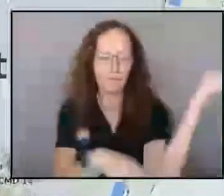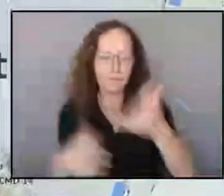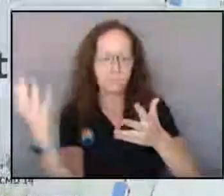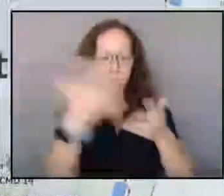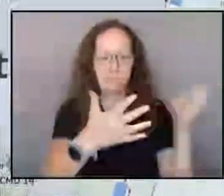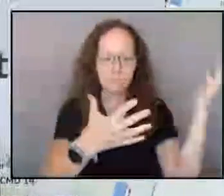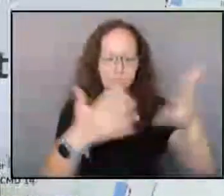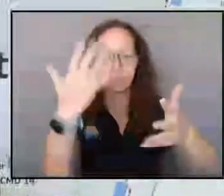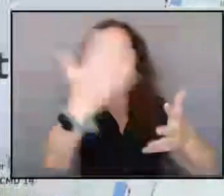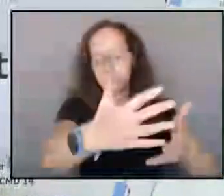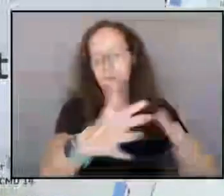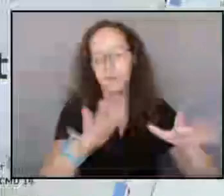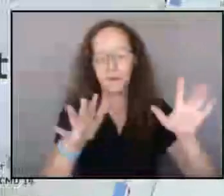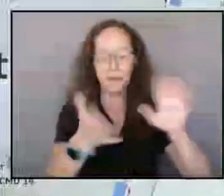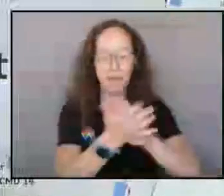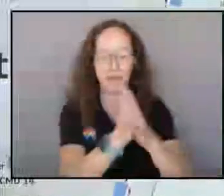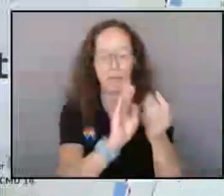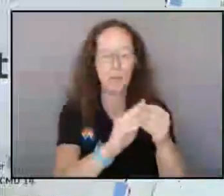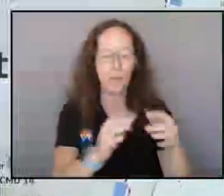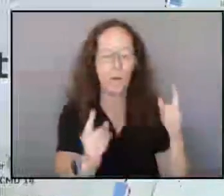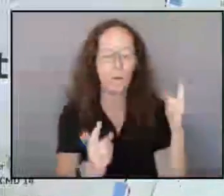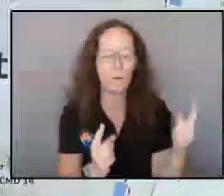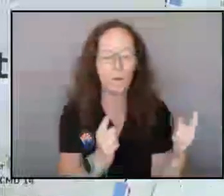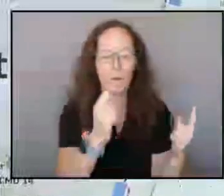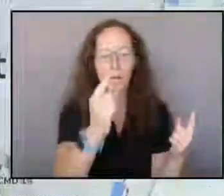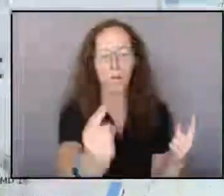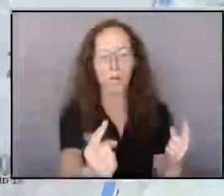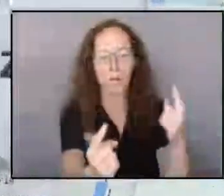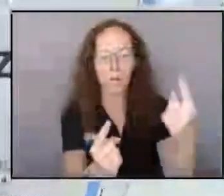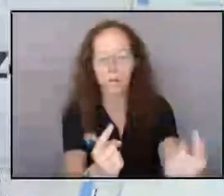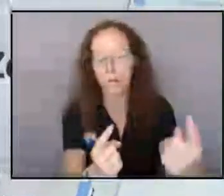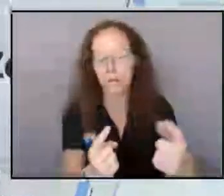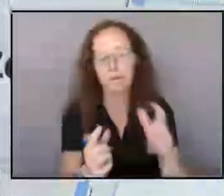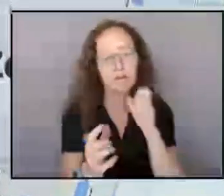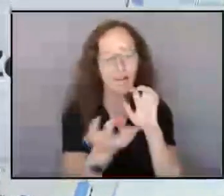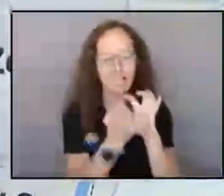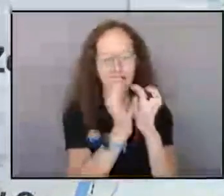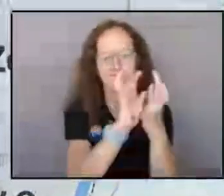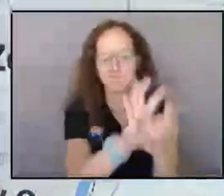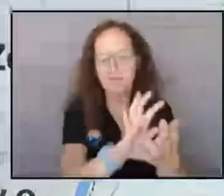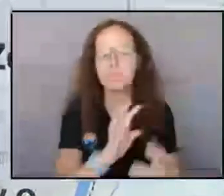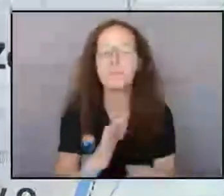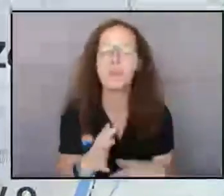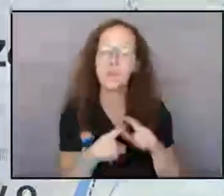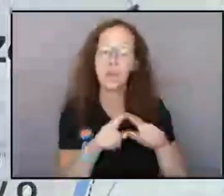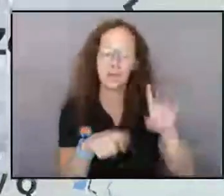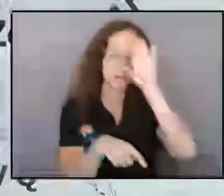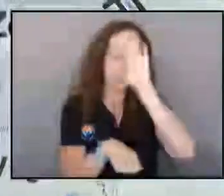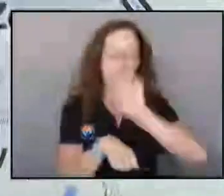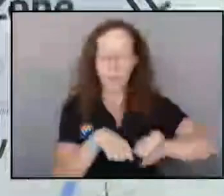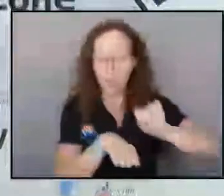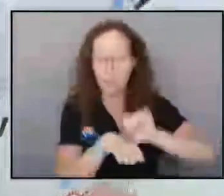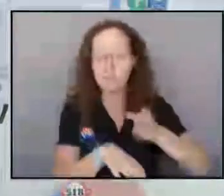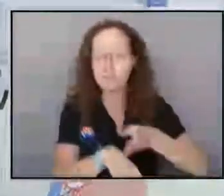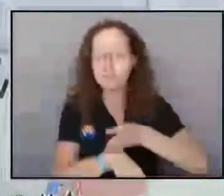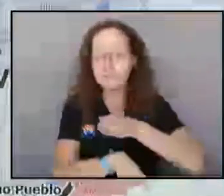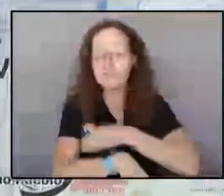AS WE GO SOUTH ALL THE WAY DOWN, THIS LINE IS A PLAN LINE. IT'S NOT BEEN PUT IN YET.